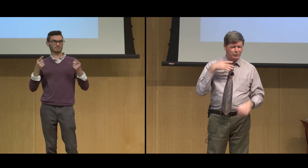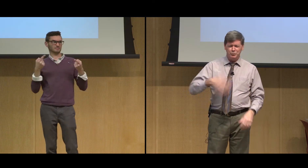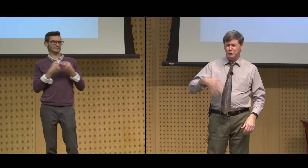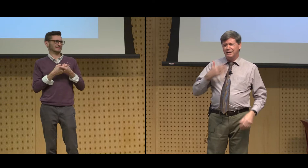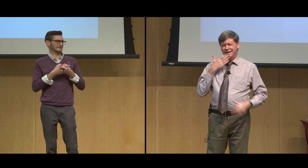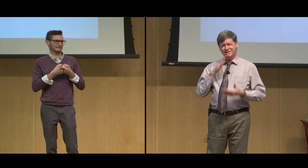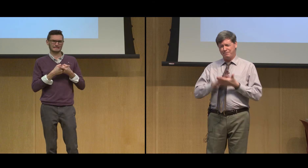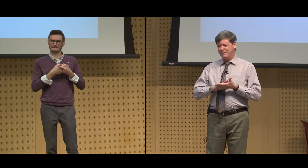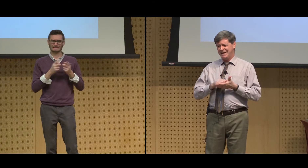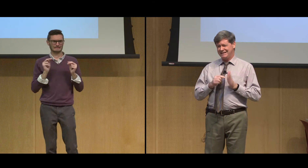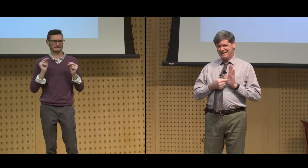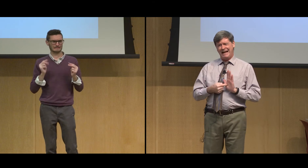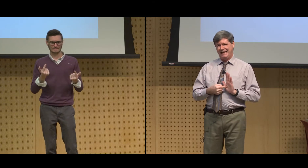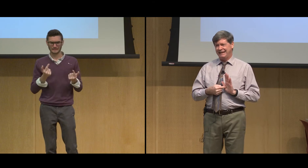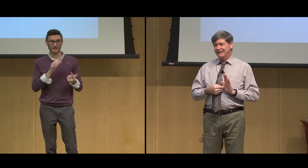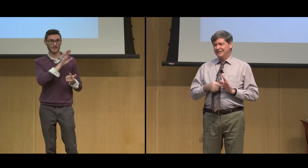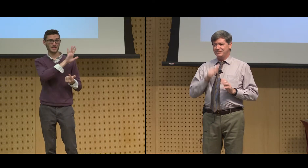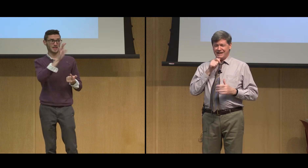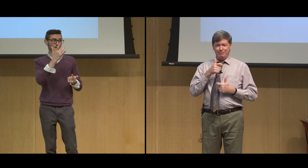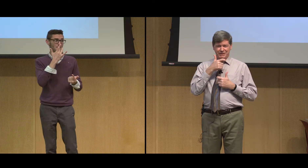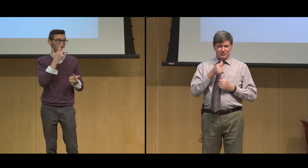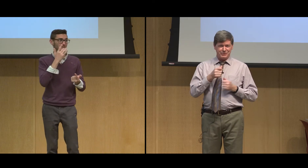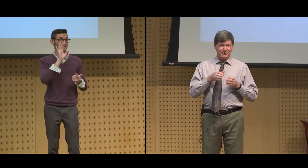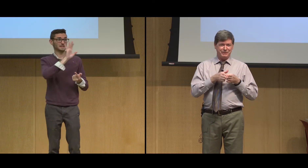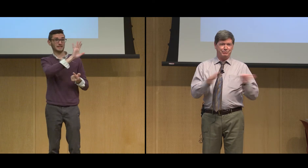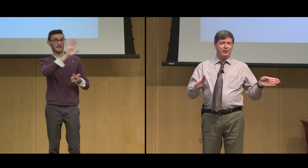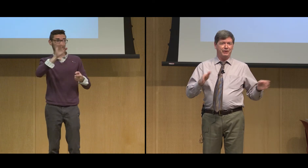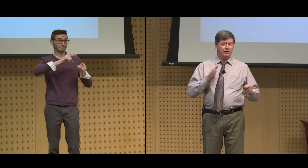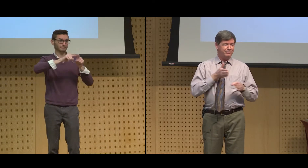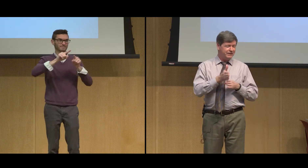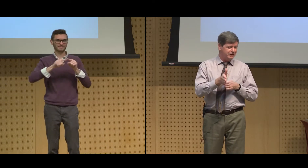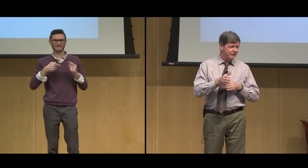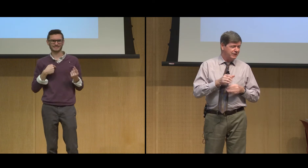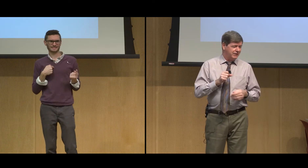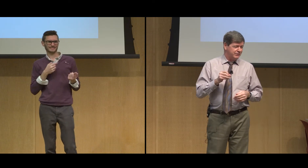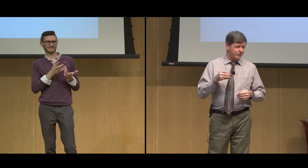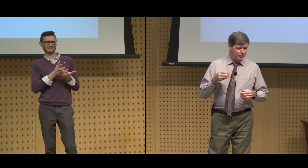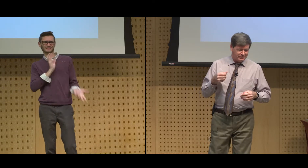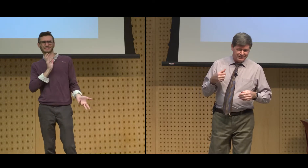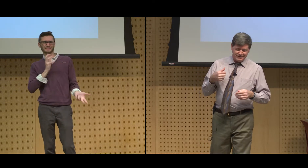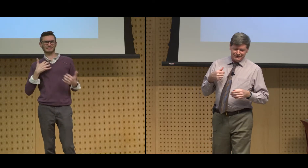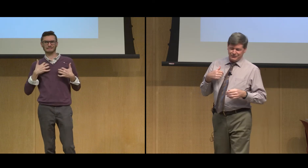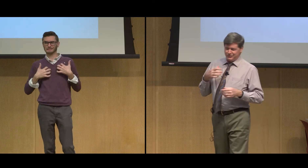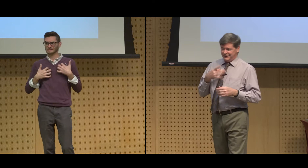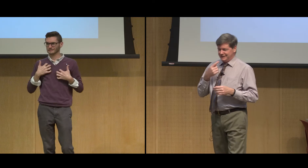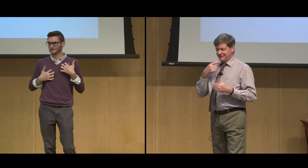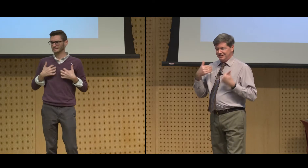I'm only interested in what I was doing. I thought, "Ooh, that's a bad sign to not be interested in the broader field."